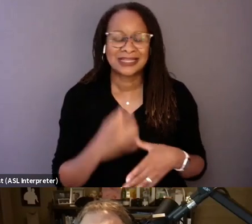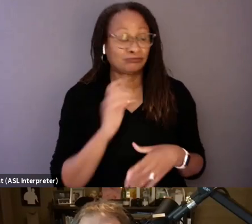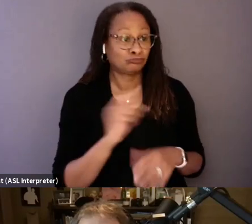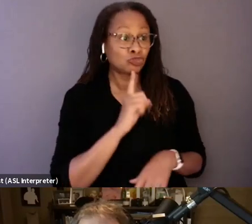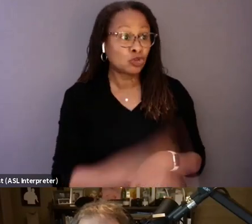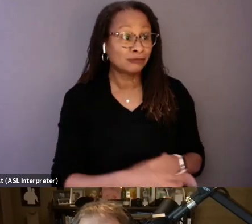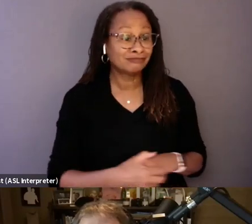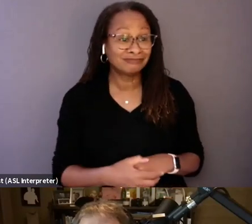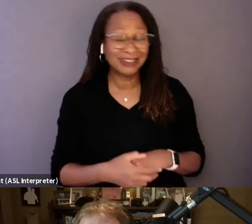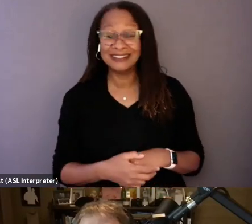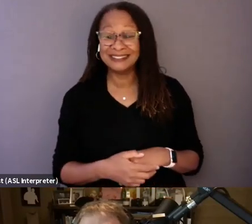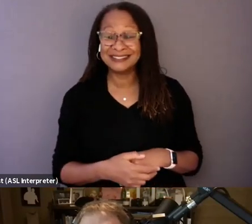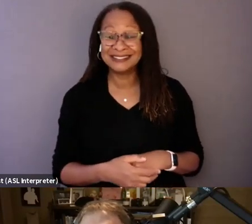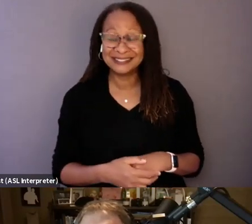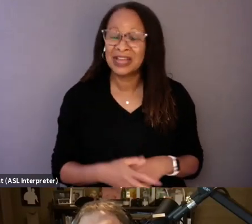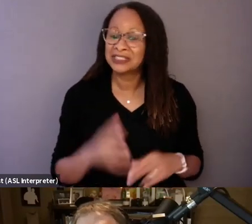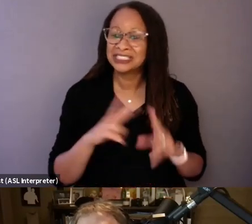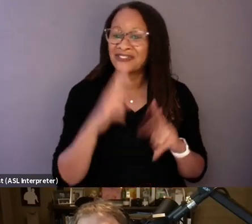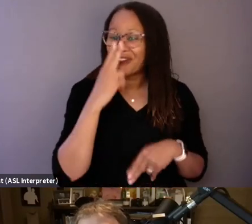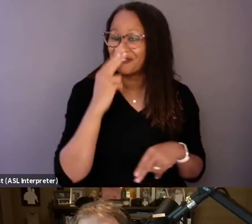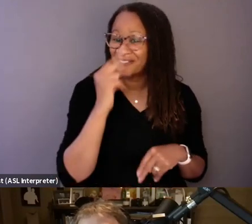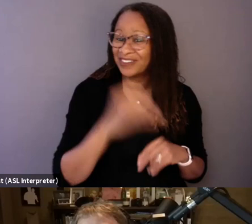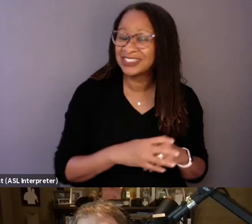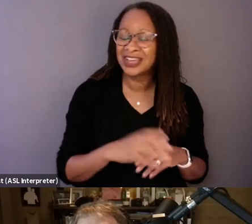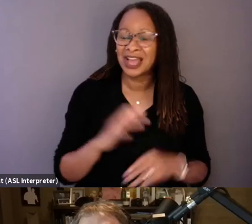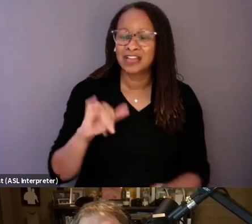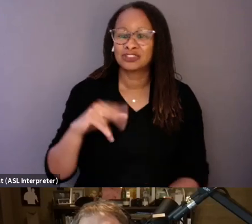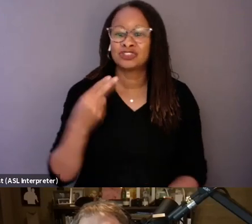And it was quite funny, actually, John called me every year